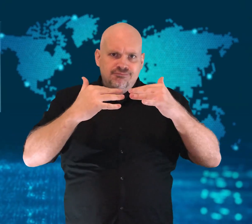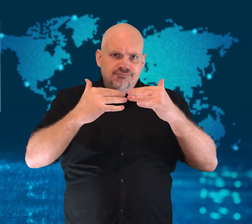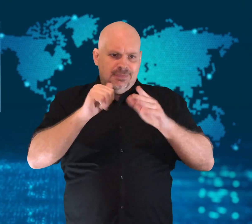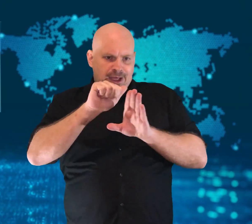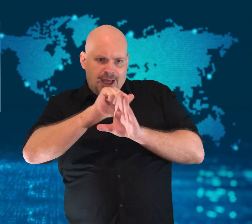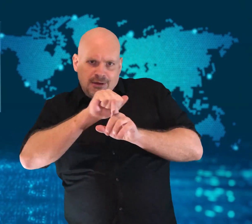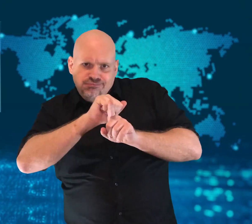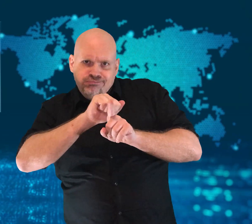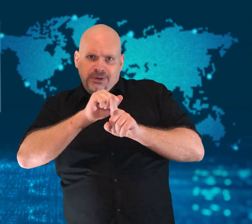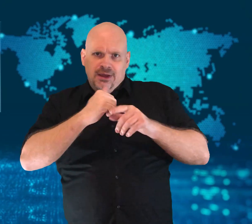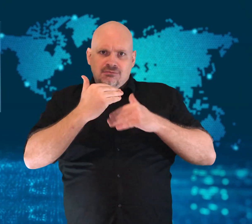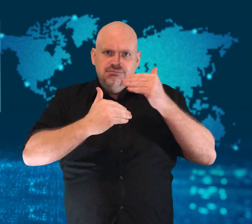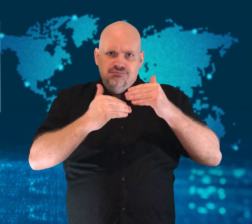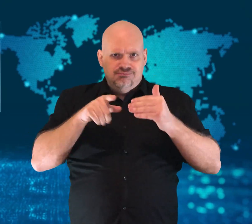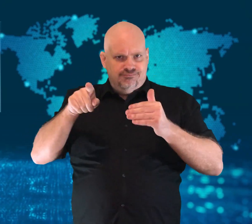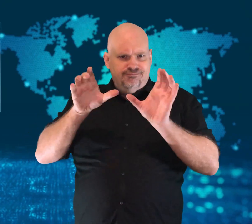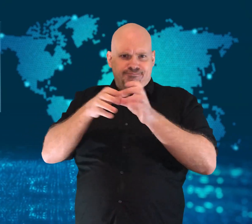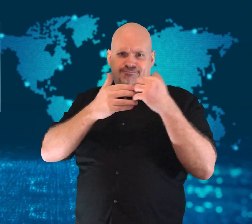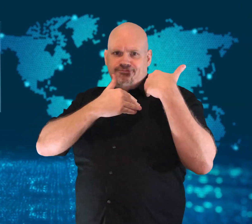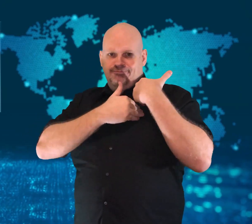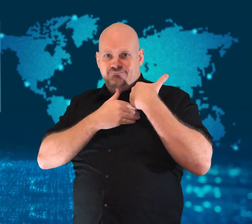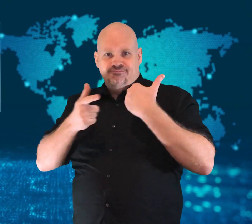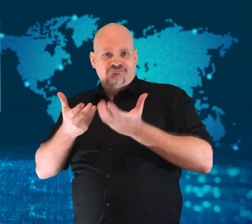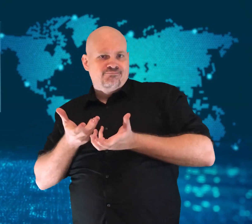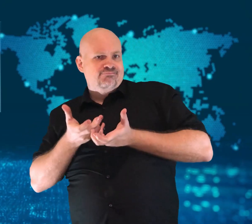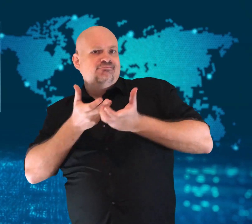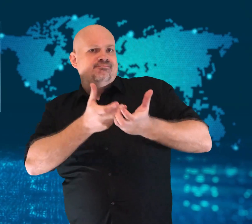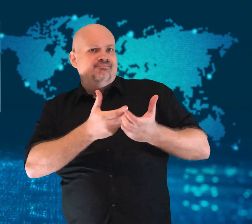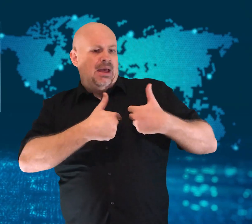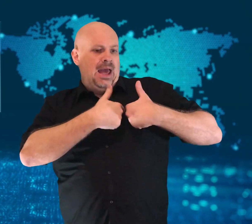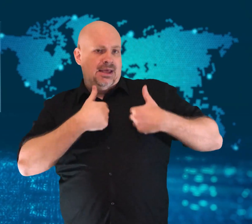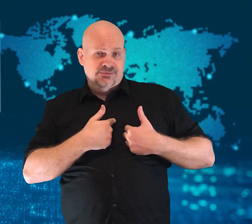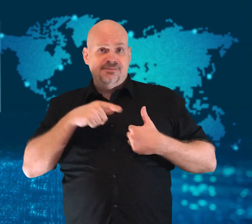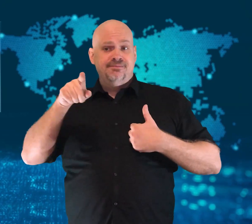On the morning of the surgery,